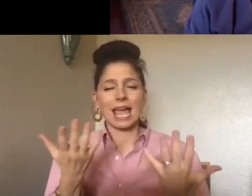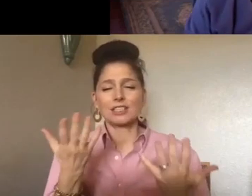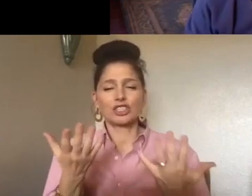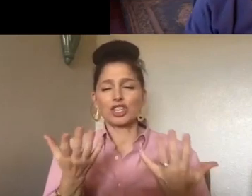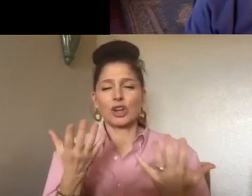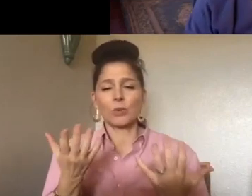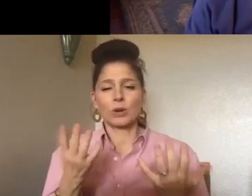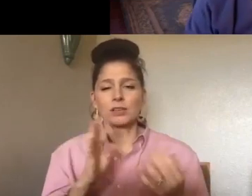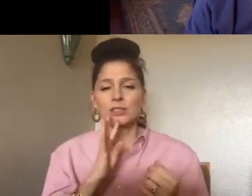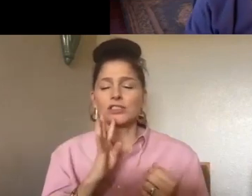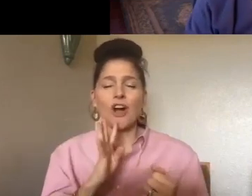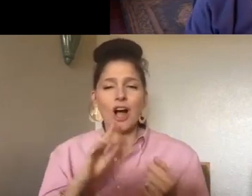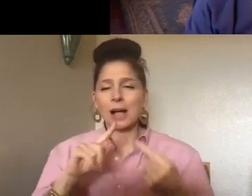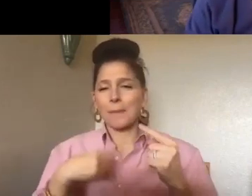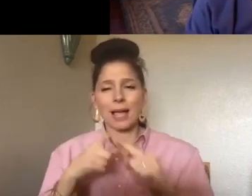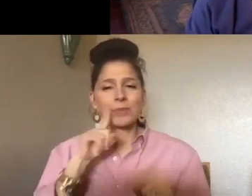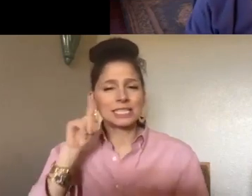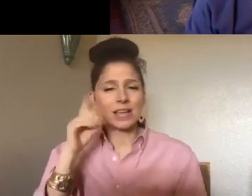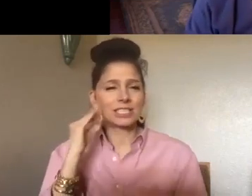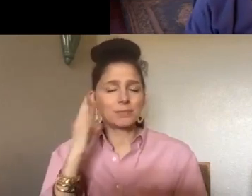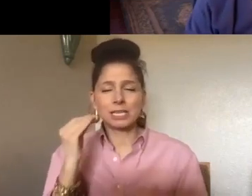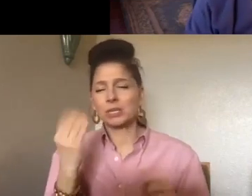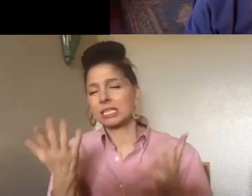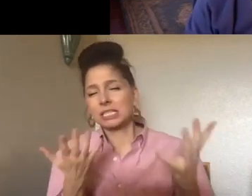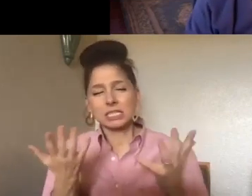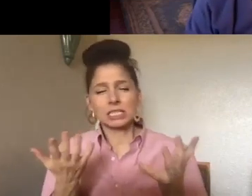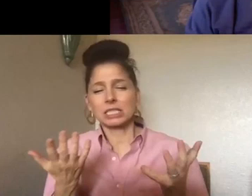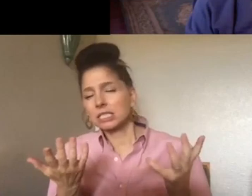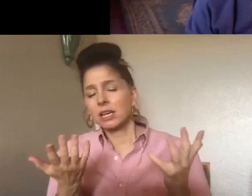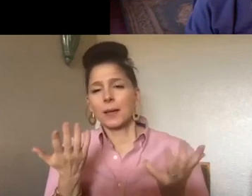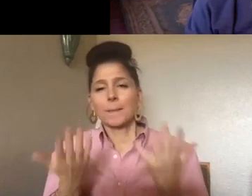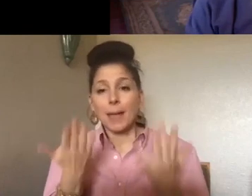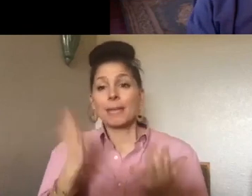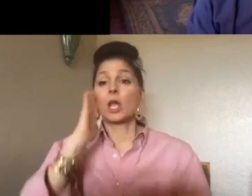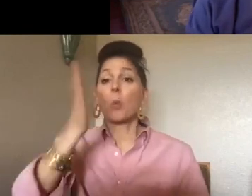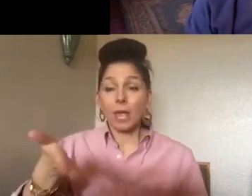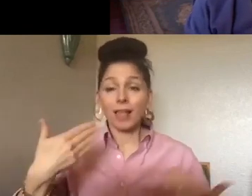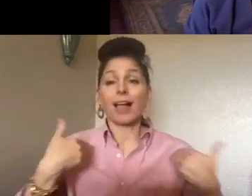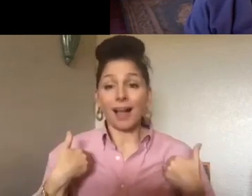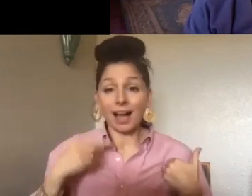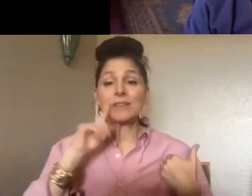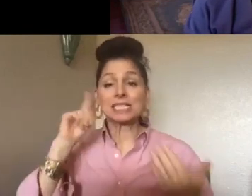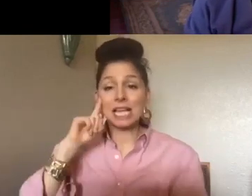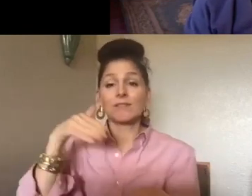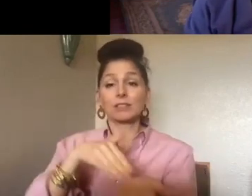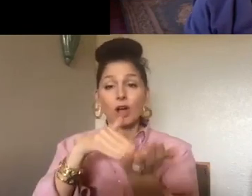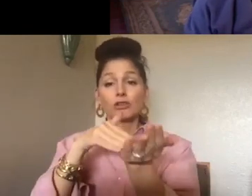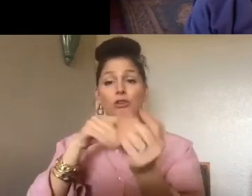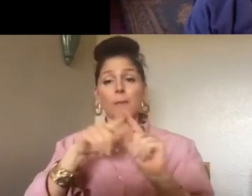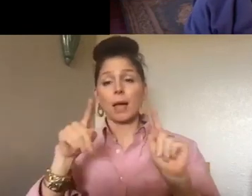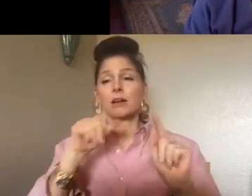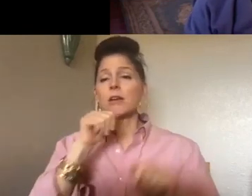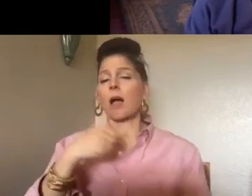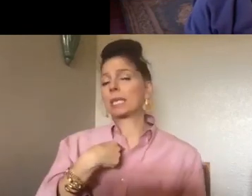and talking about the deaf experience like that, and maybe I will have, they will have a deaf